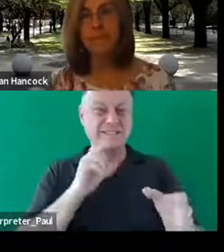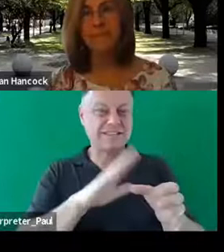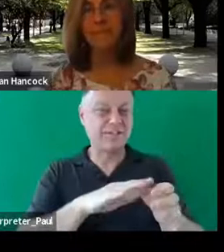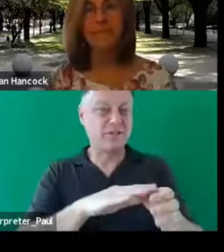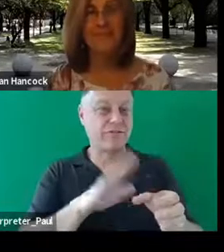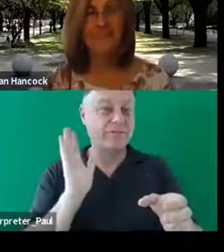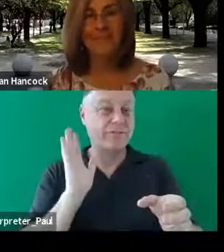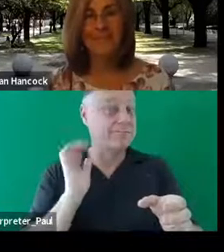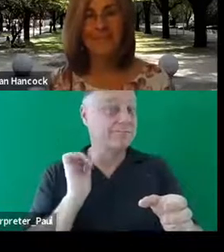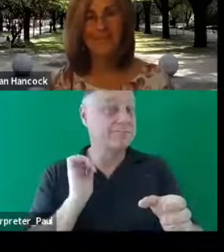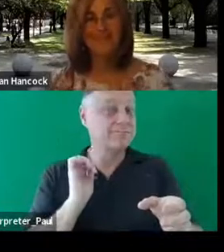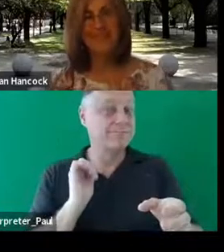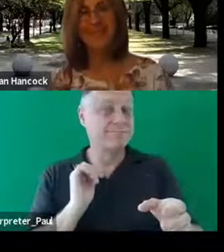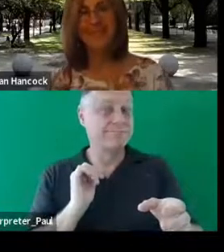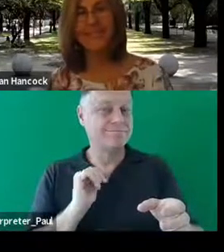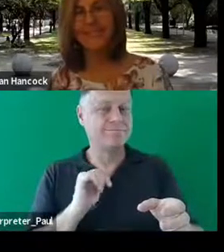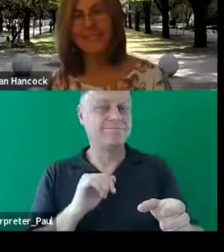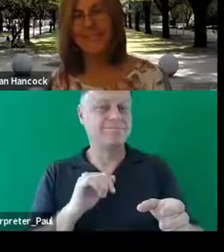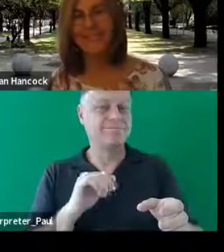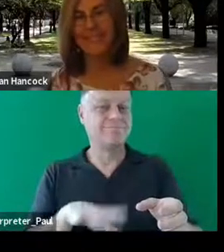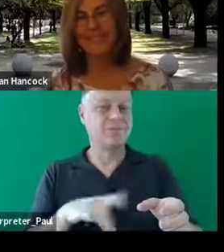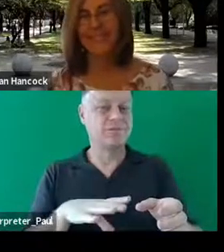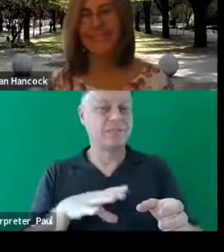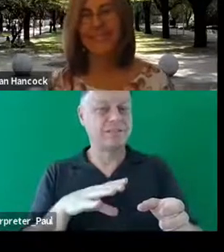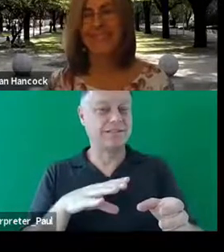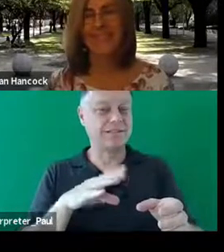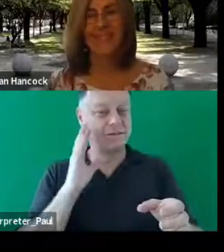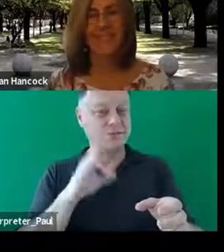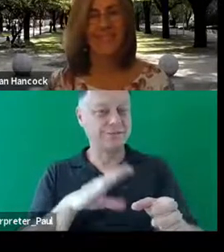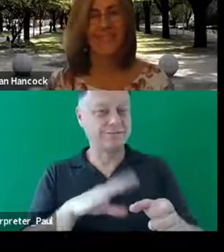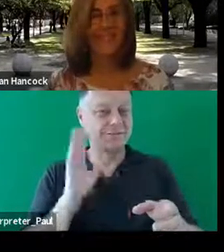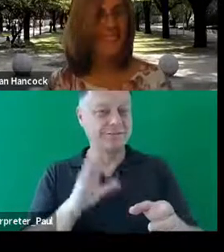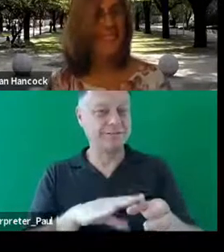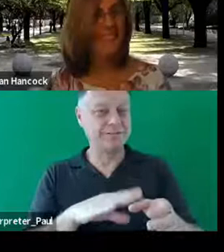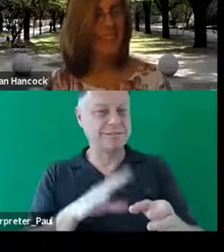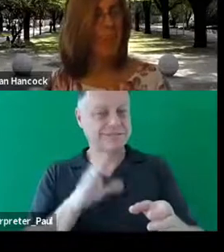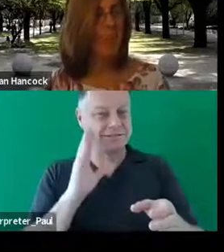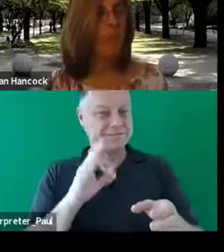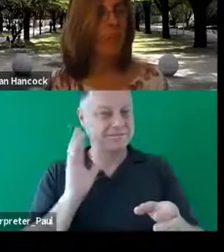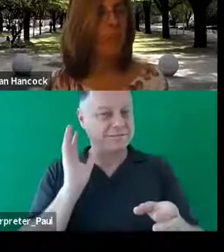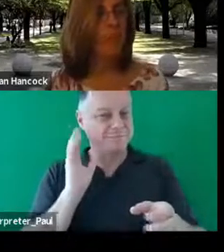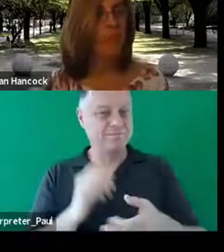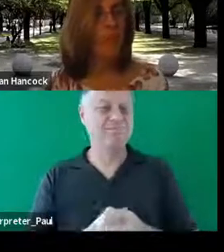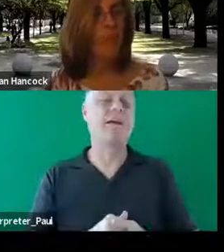our great Australian salute. You’re on mute. KATY: Sorry about that. So this is something